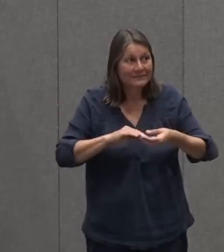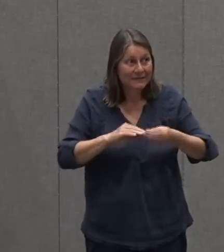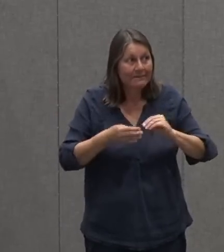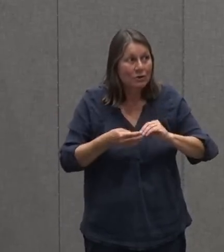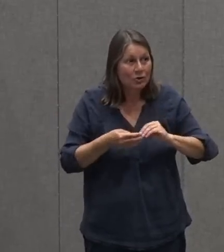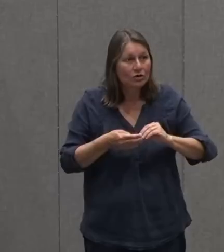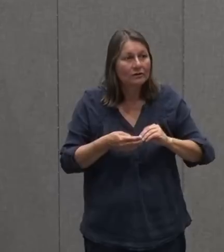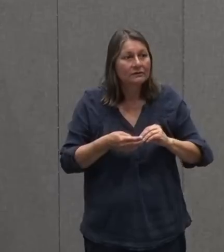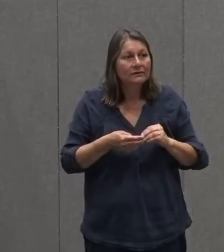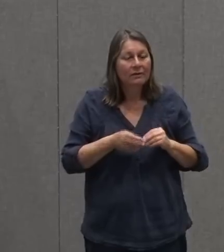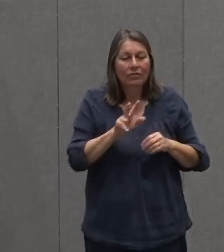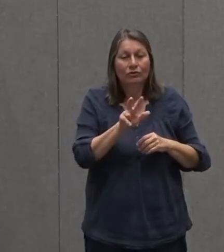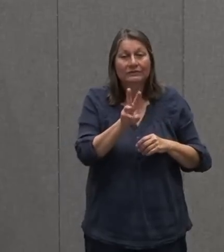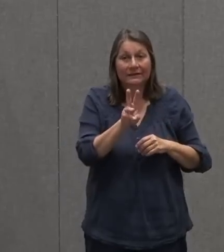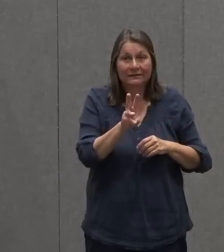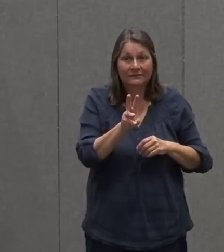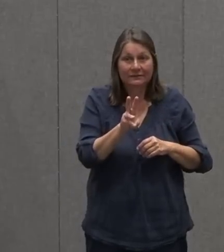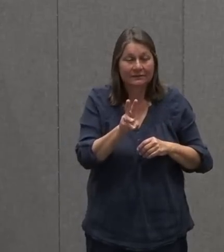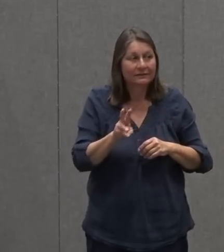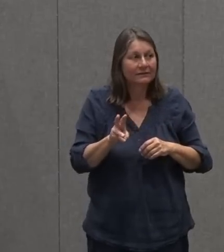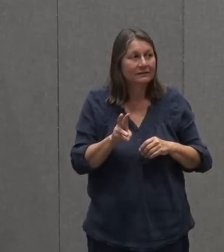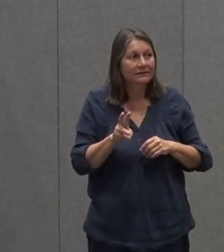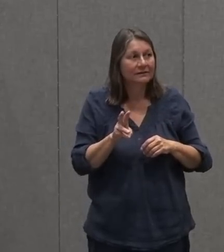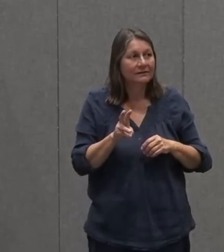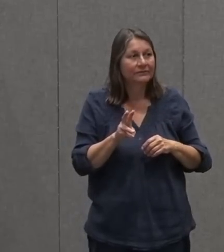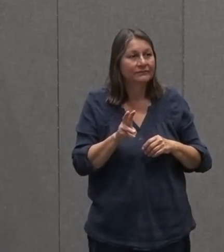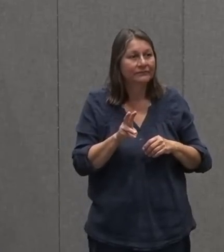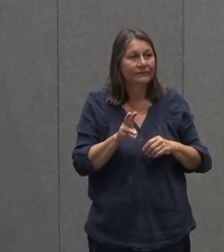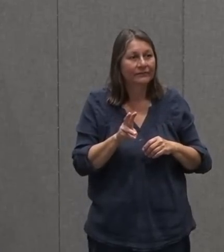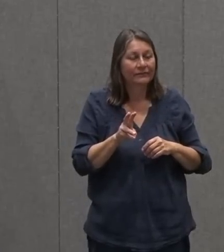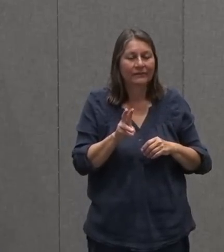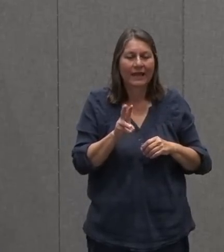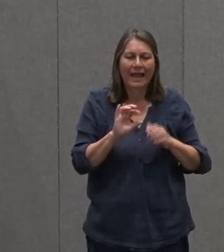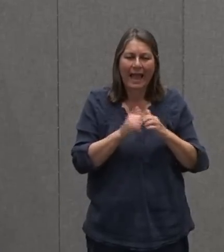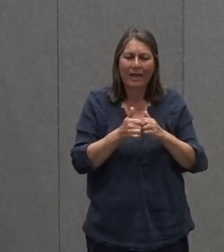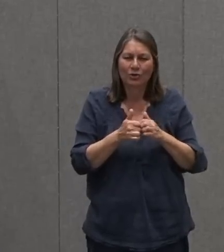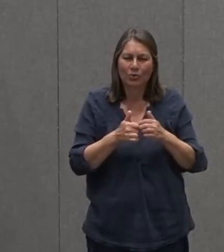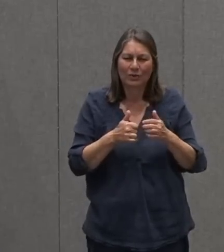Could I get to 36 a lot faster than counting by ones?